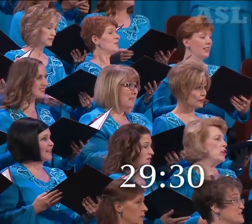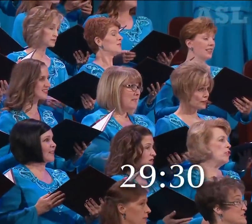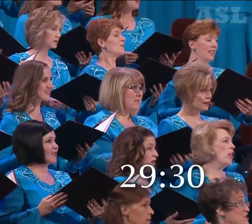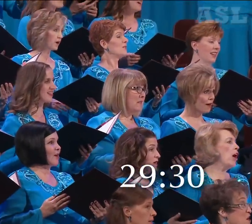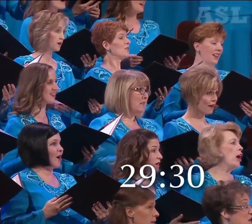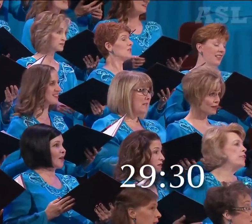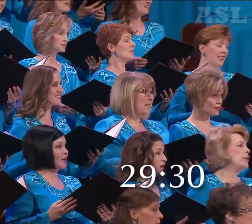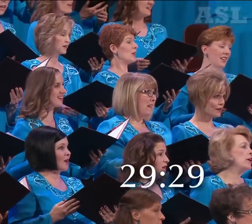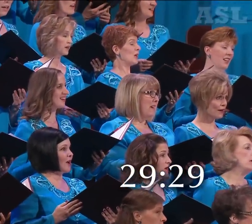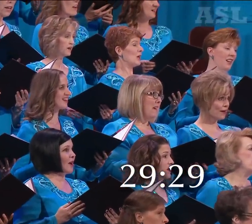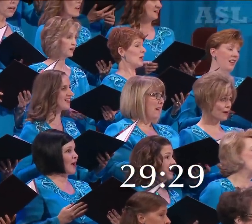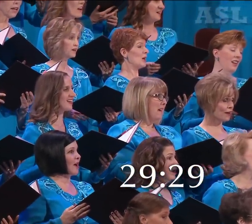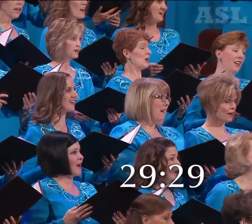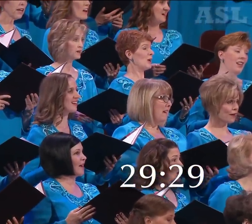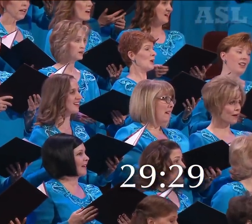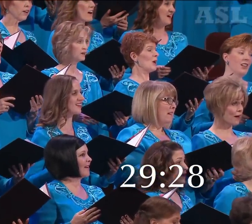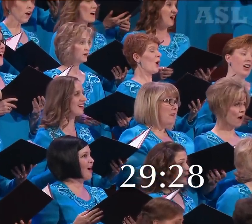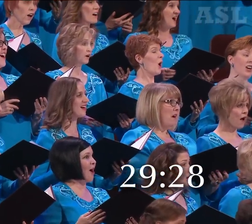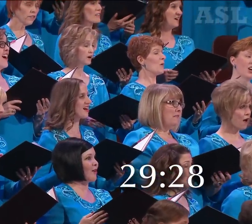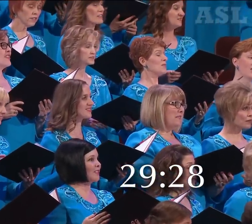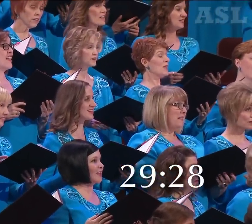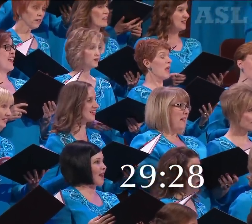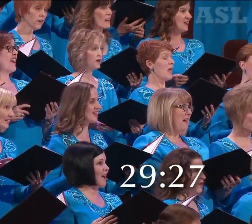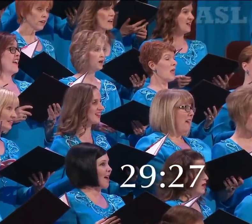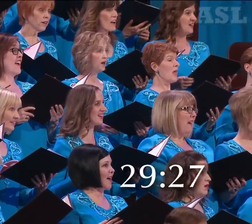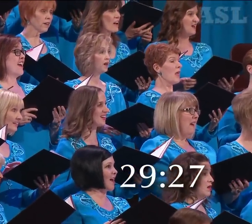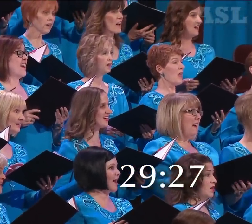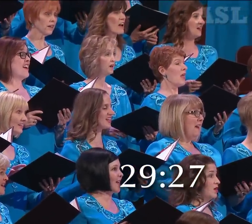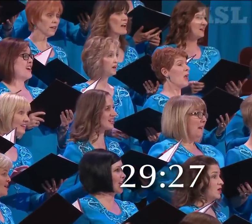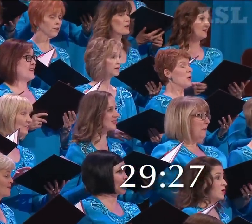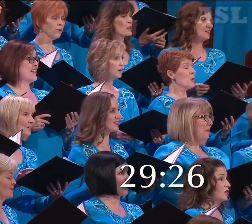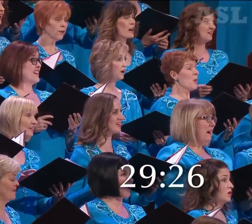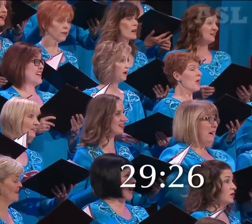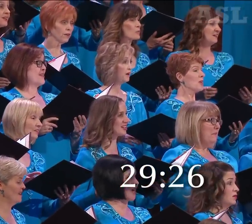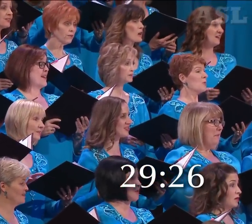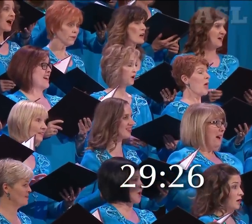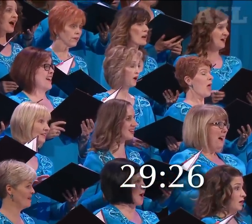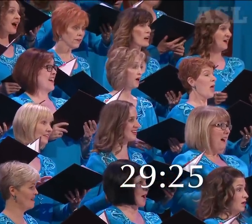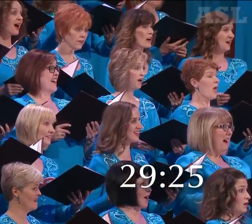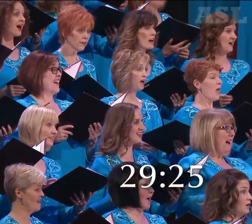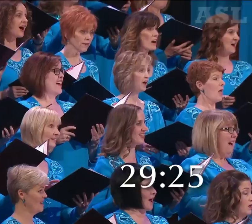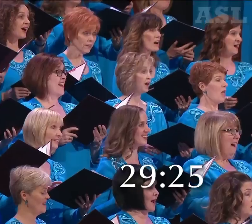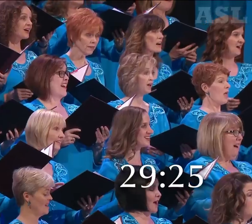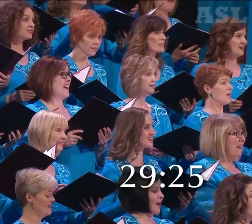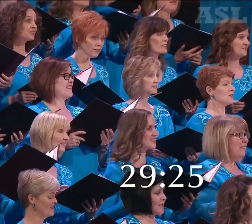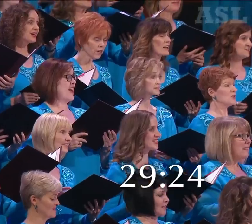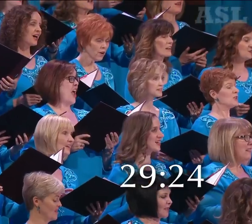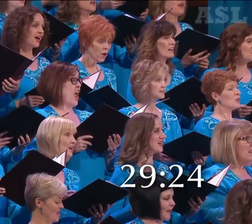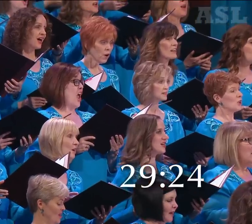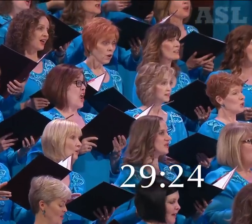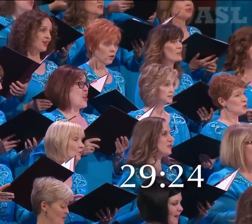THIS IS THE ENGLISH CLOSED CAPTION CHANNEL OF THE CHURCH OF JESUS CHRIST OF LATTER-DAY SAINTS.